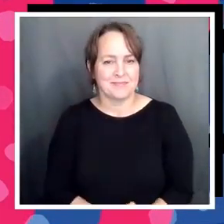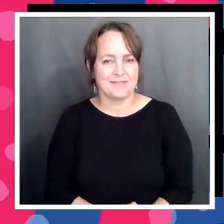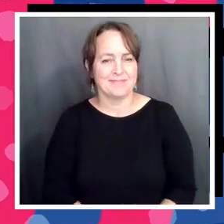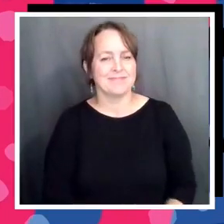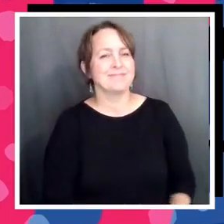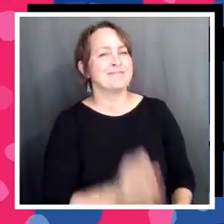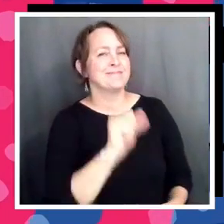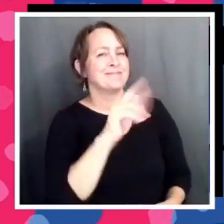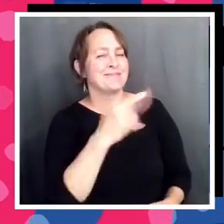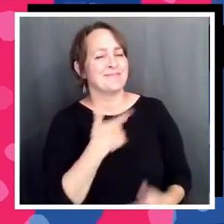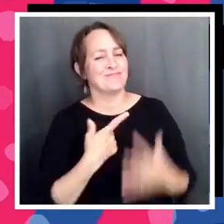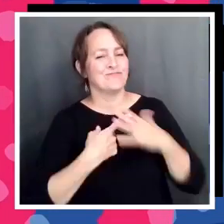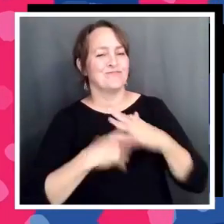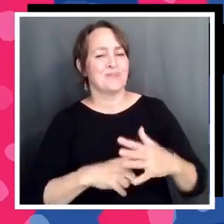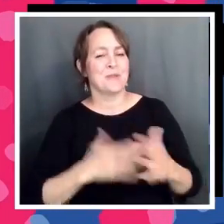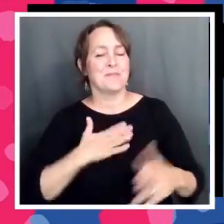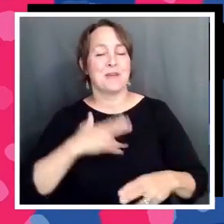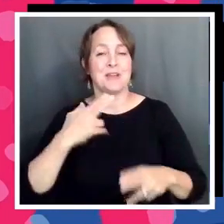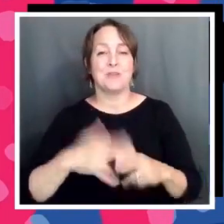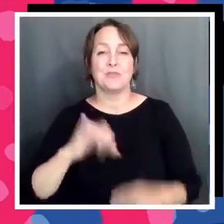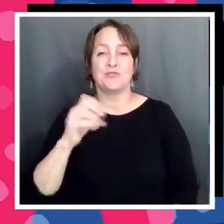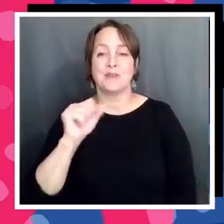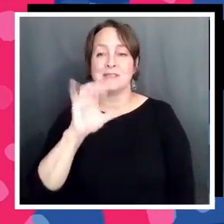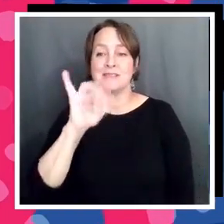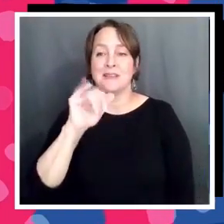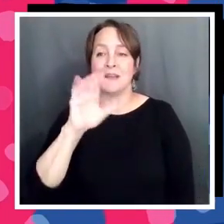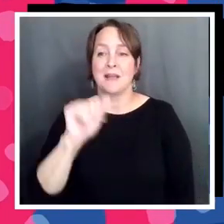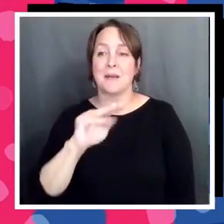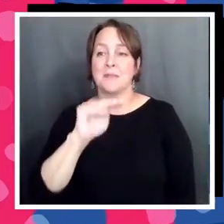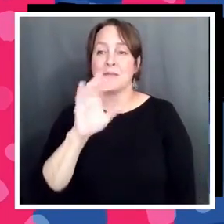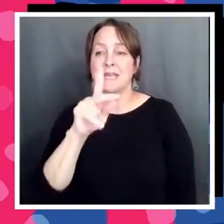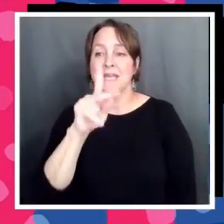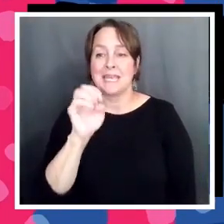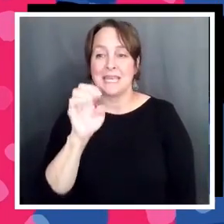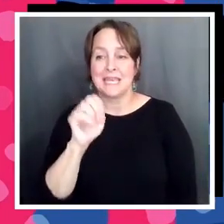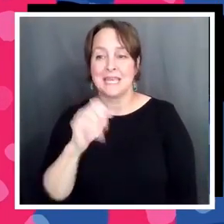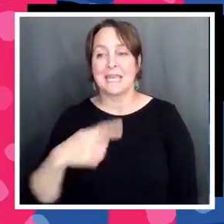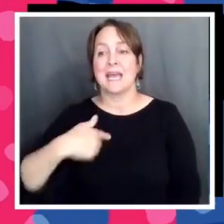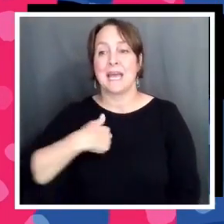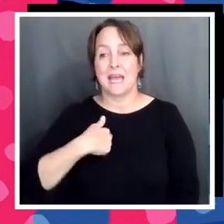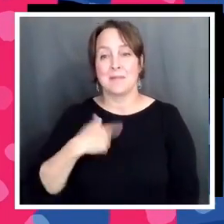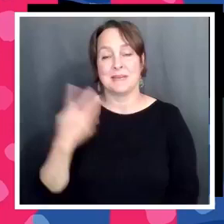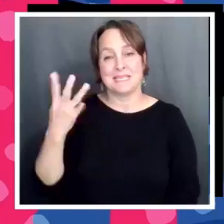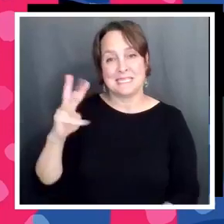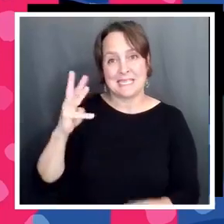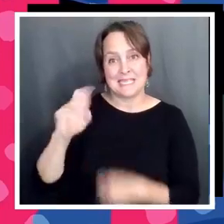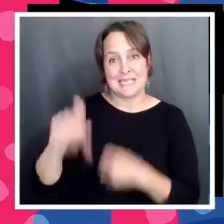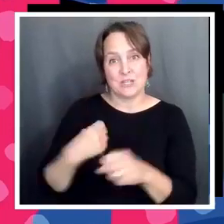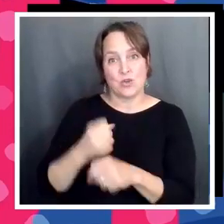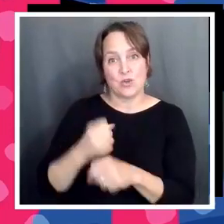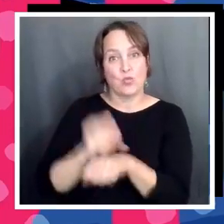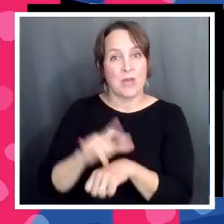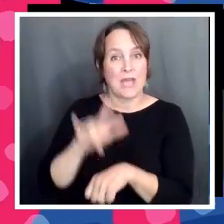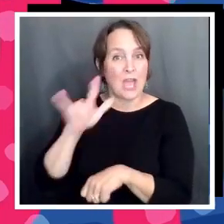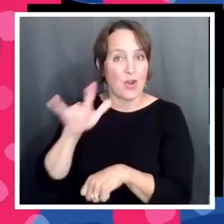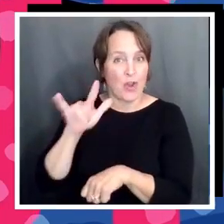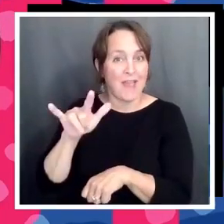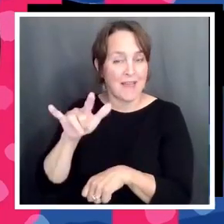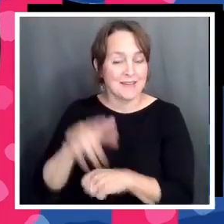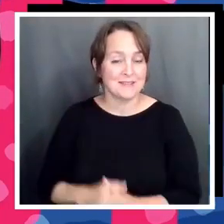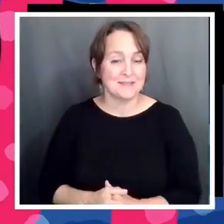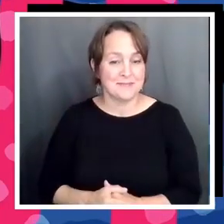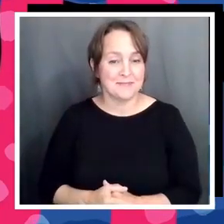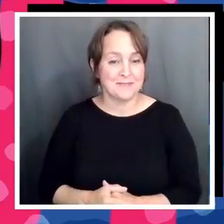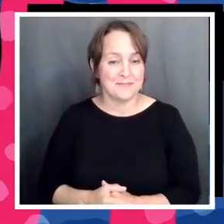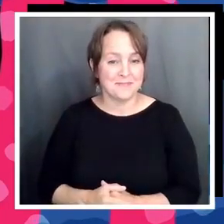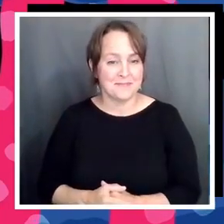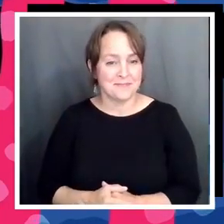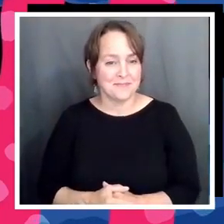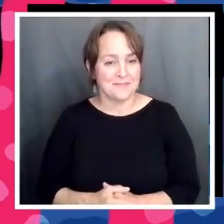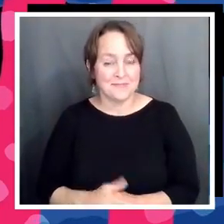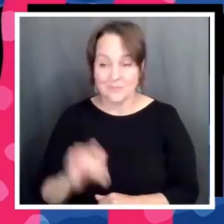DO AND HOW LONG YOU HAVE BEEN A